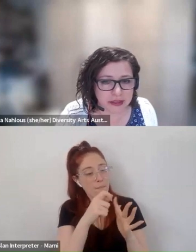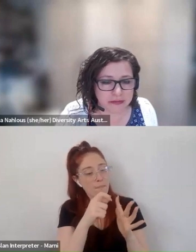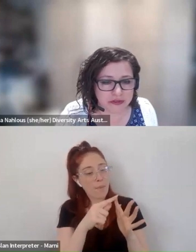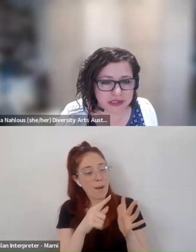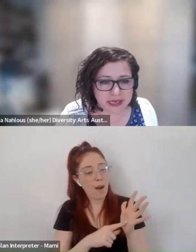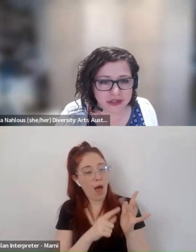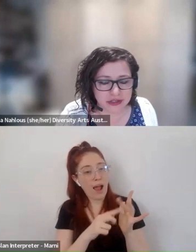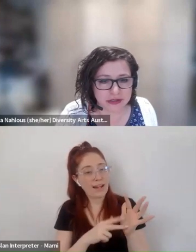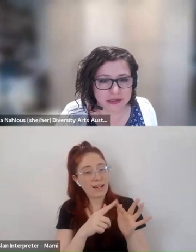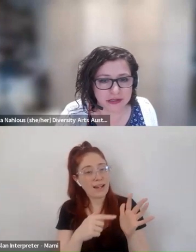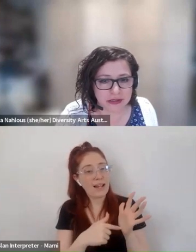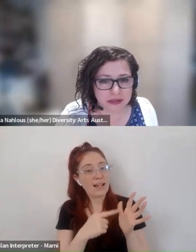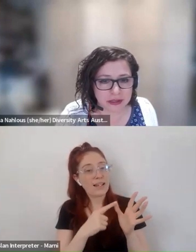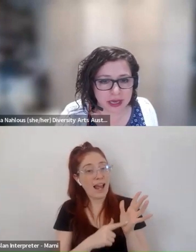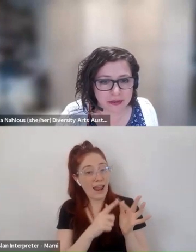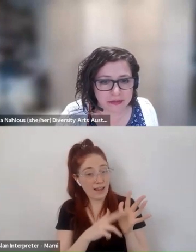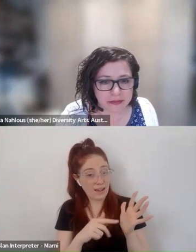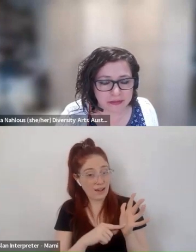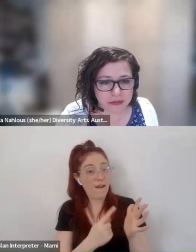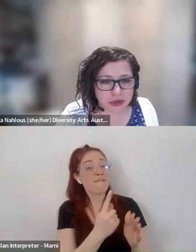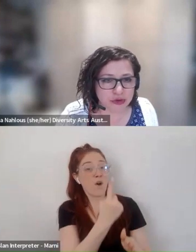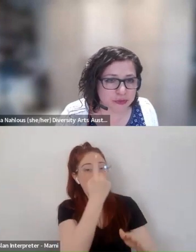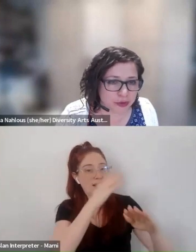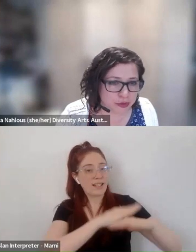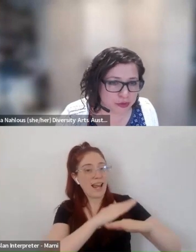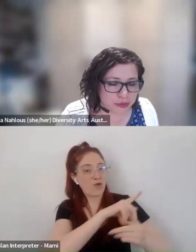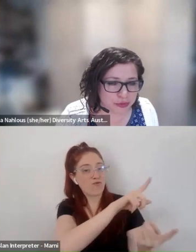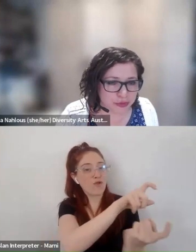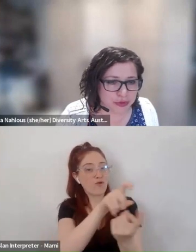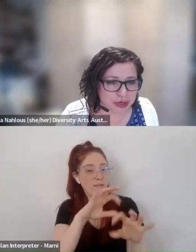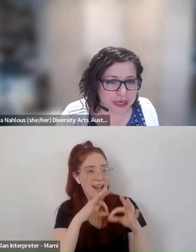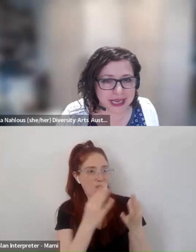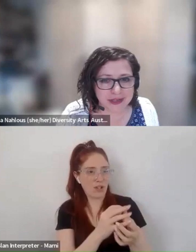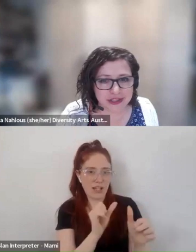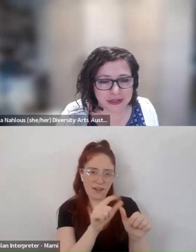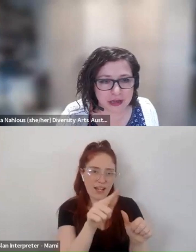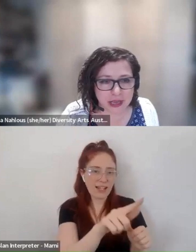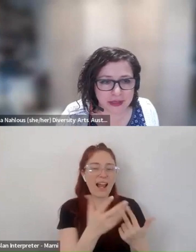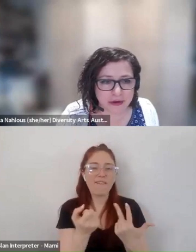First Nations recruitment organization, and there are